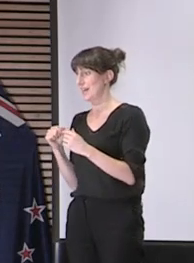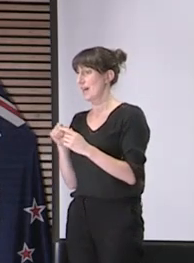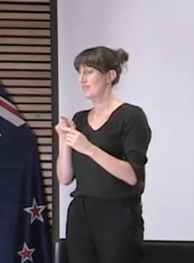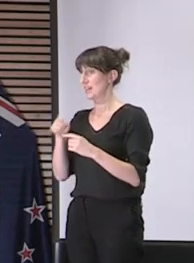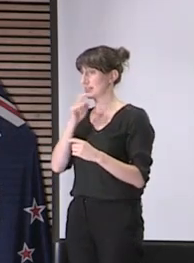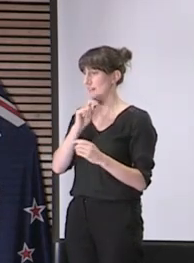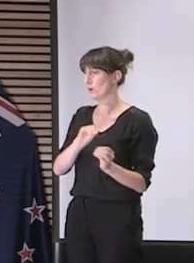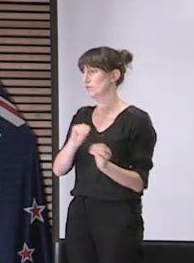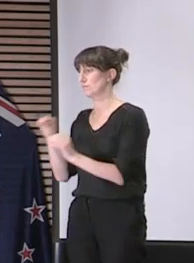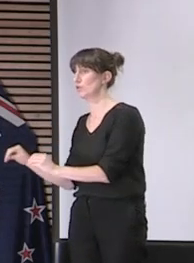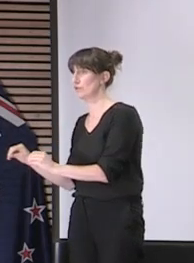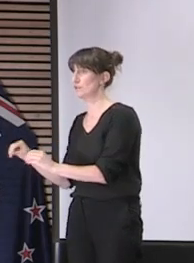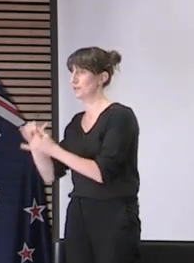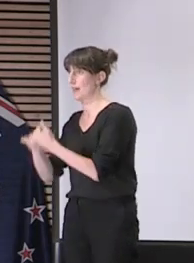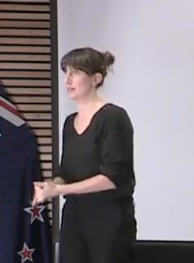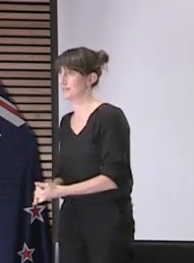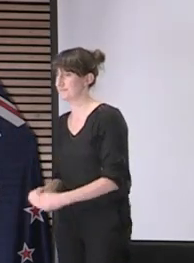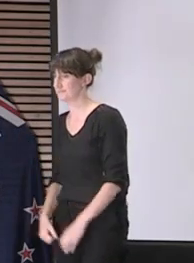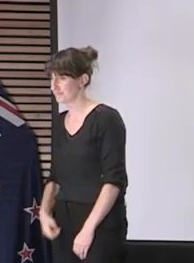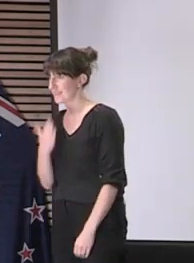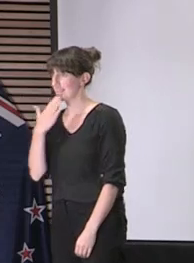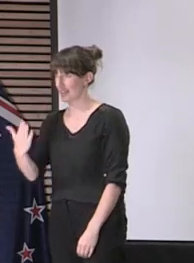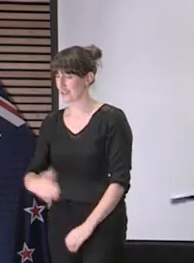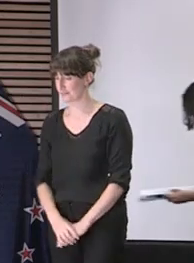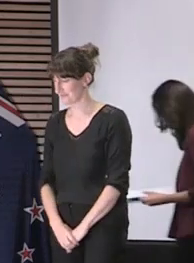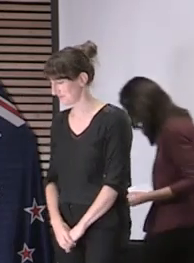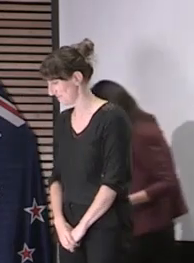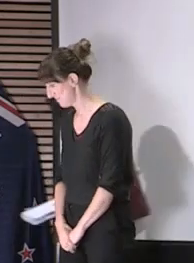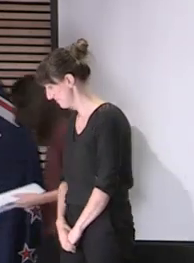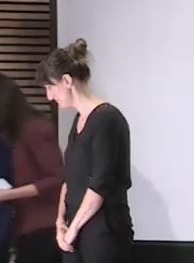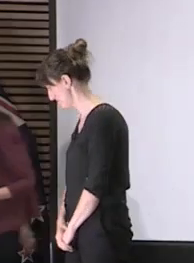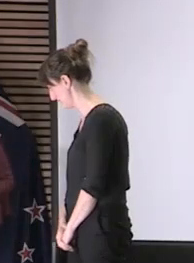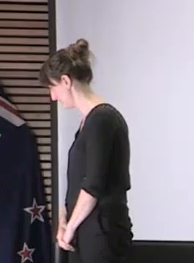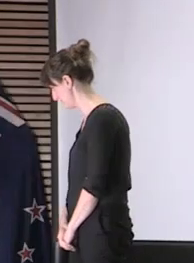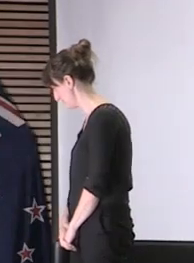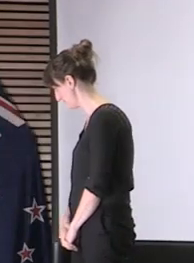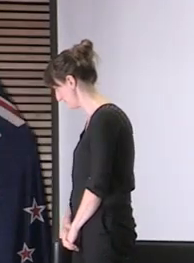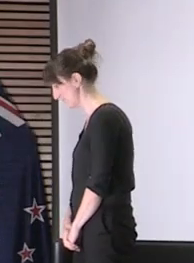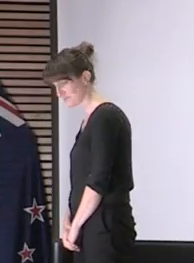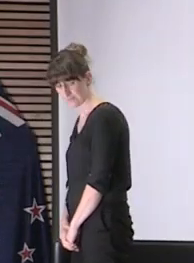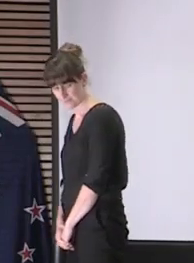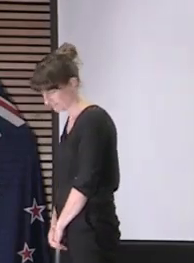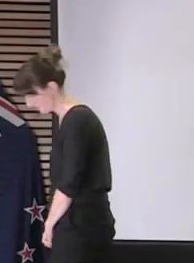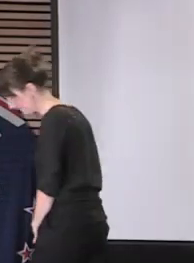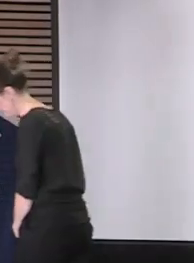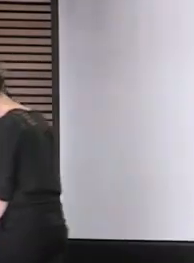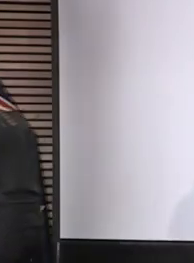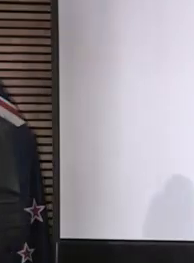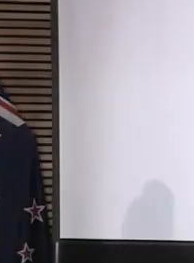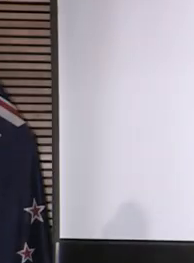looking at it if they need to provide other staff from Dunedin to support them.